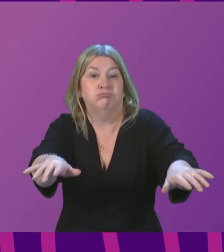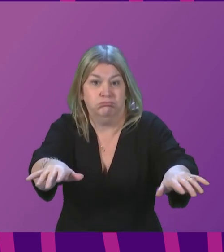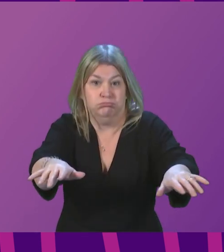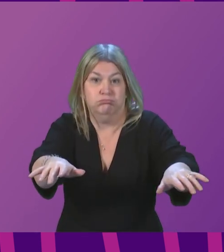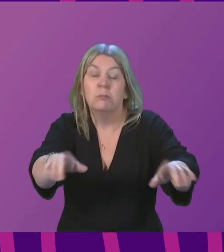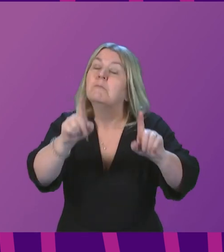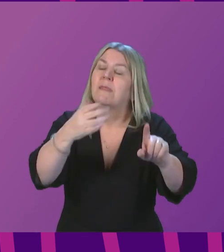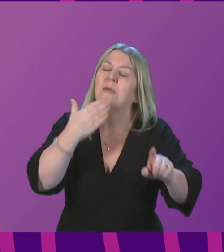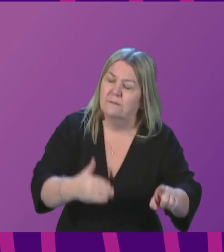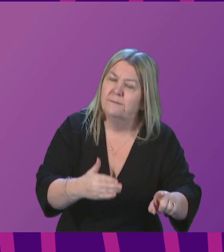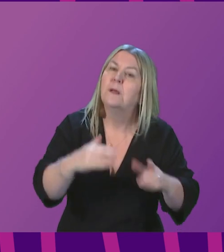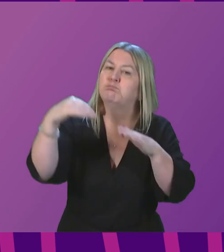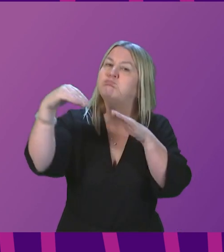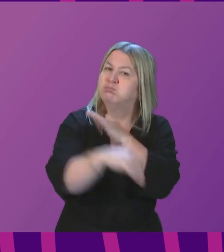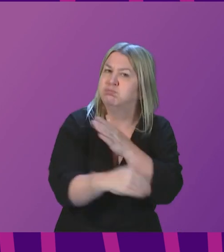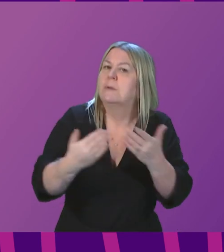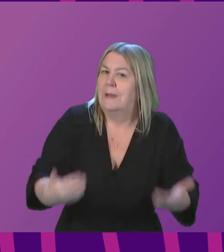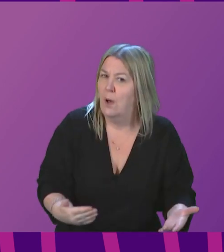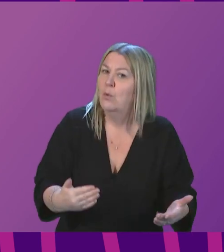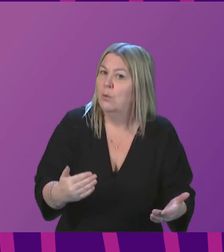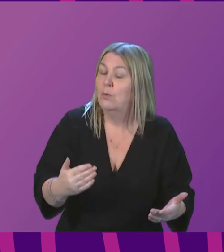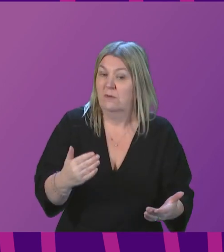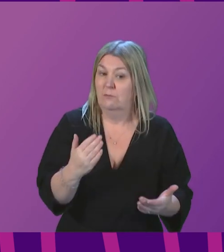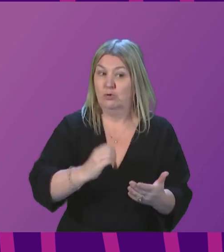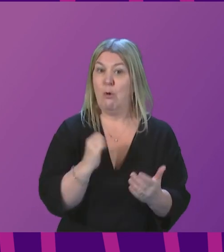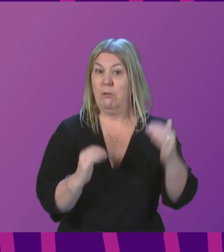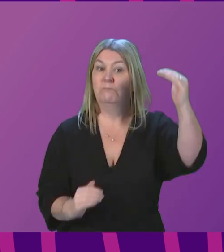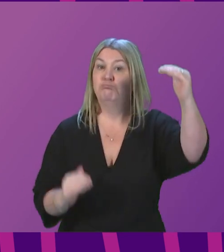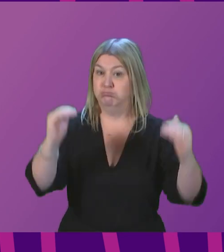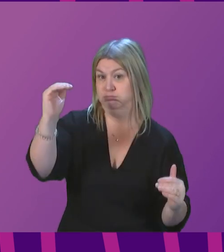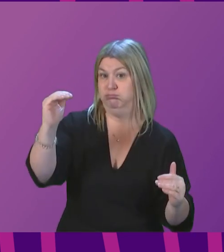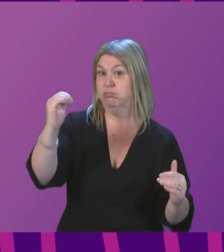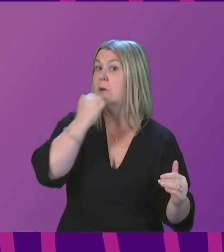of the UK, are lower in Scotland than they are in England right now.